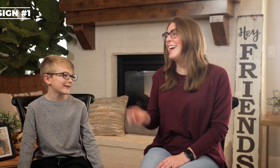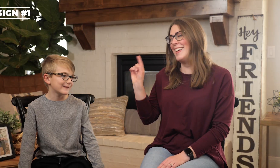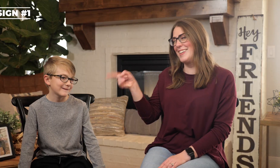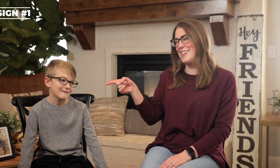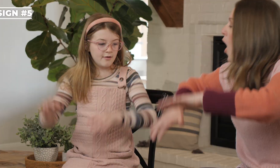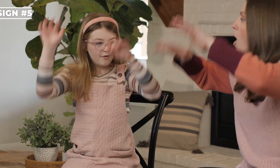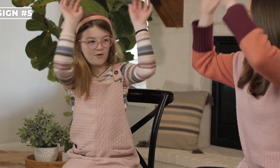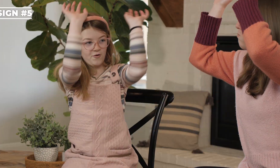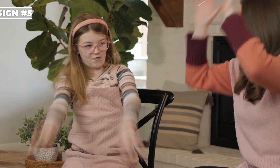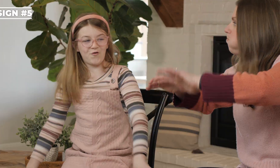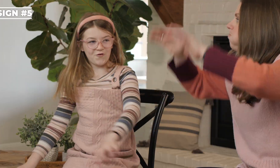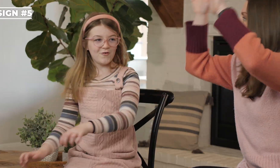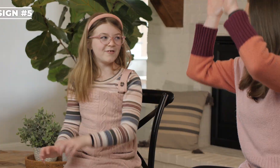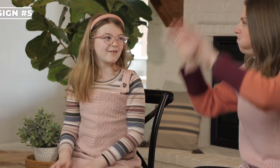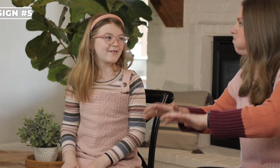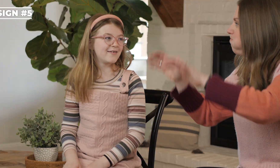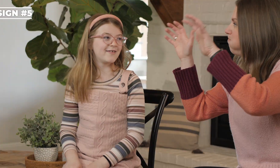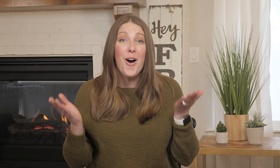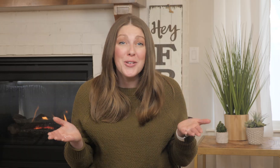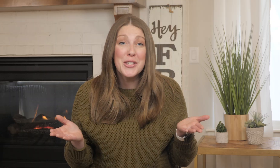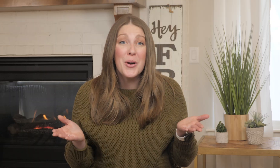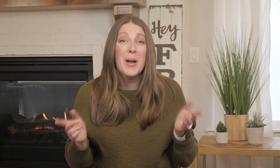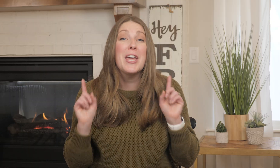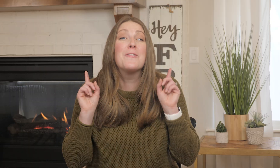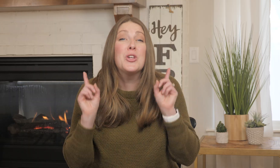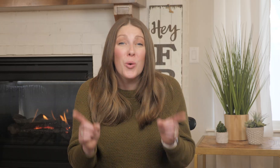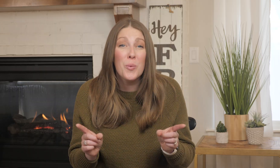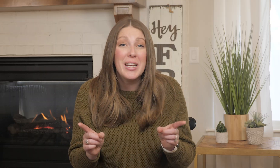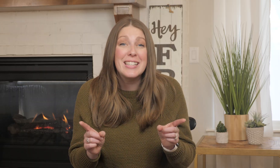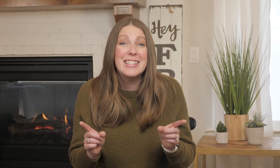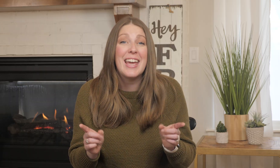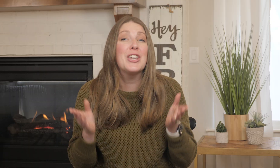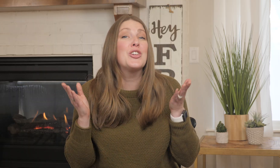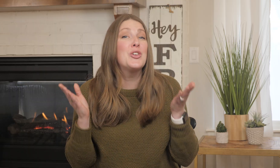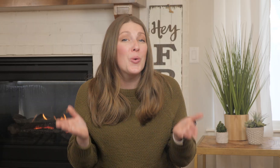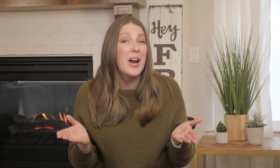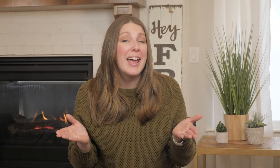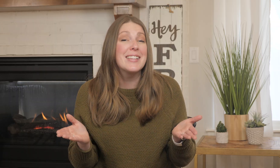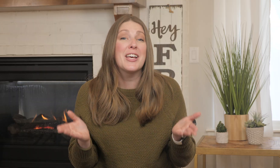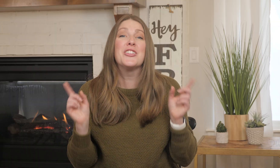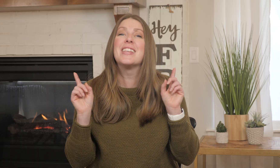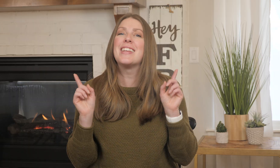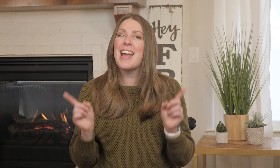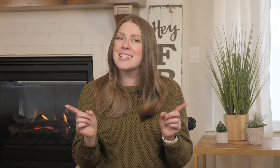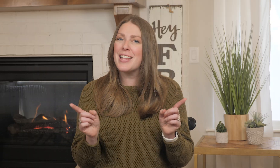myself they're pretty cute to watch. Also if you're wanting to take your ASL to the next